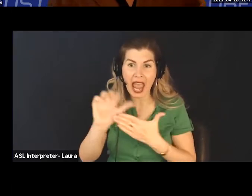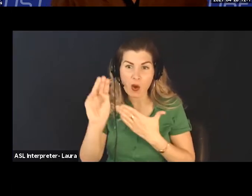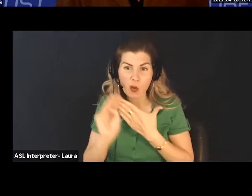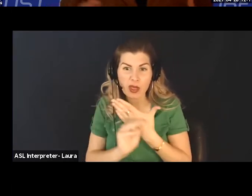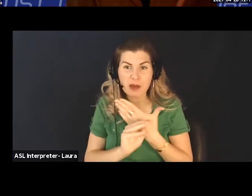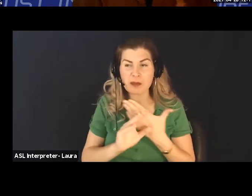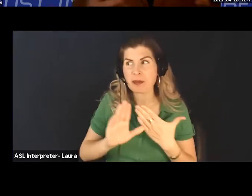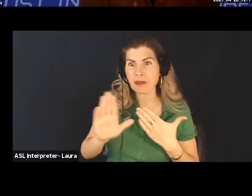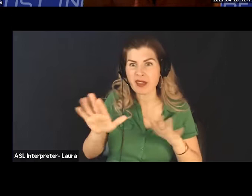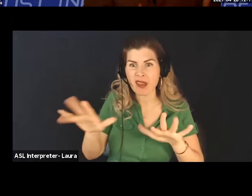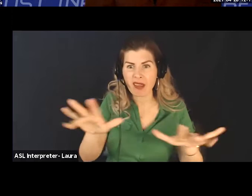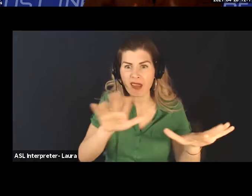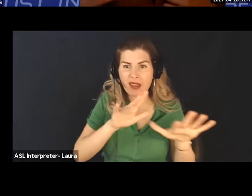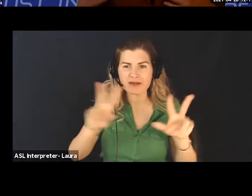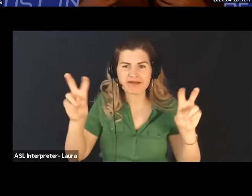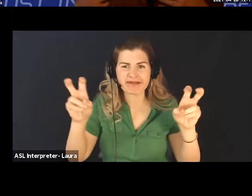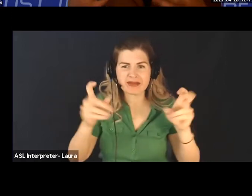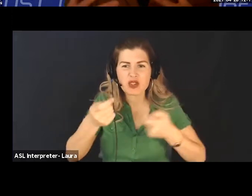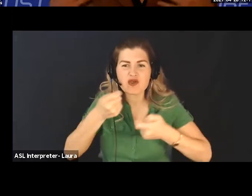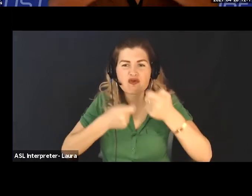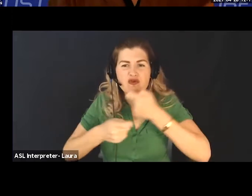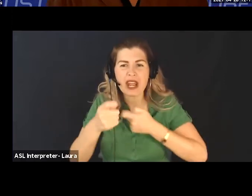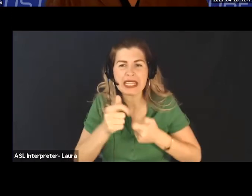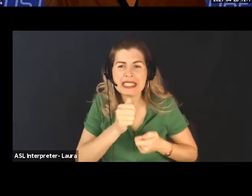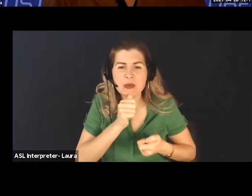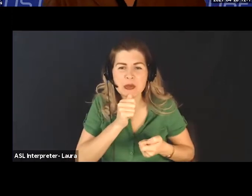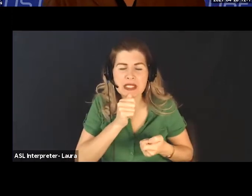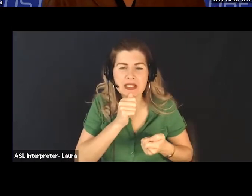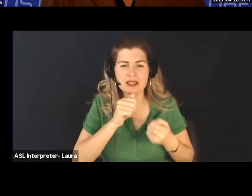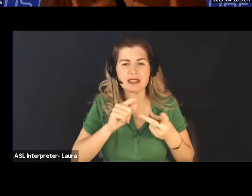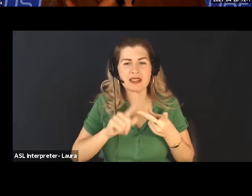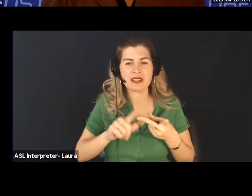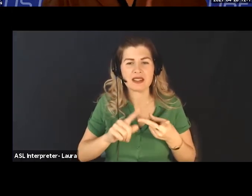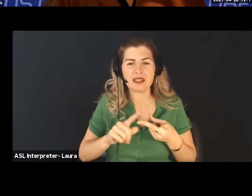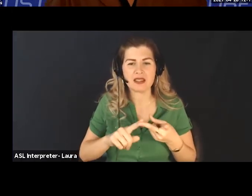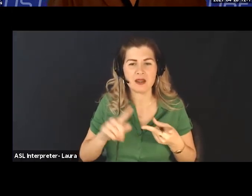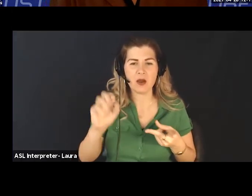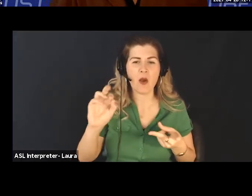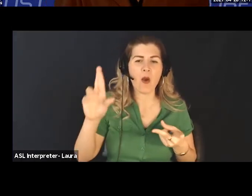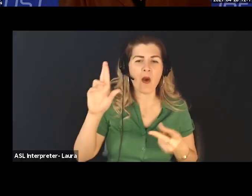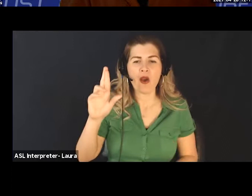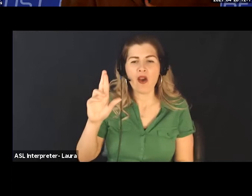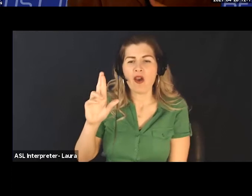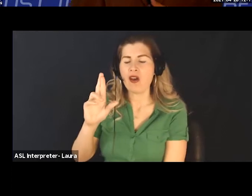and to which public institutions or citizens who might want to have transparency into that system.